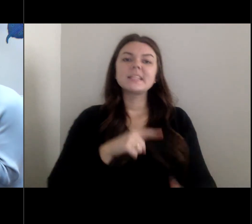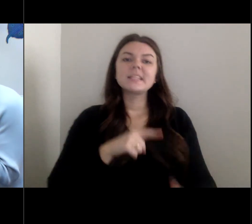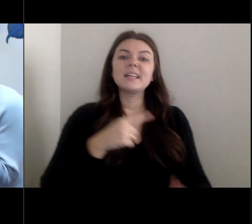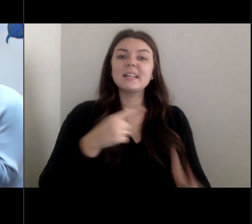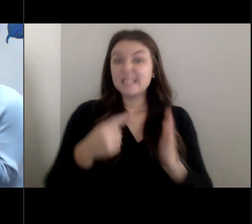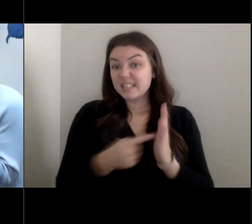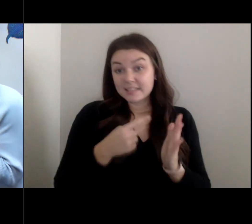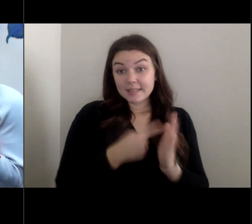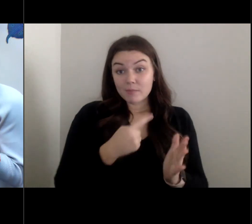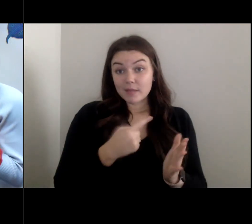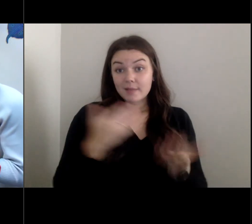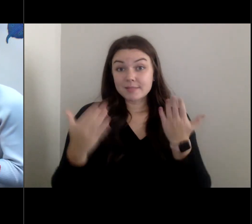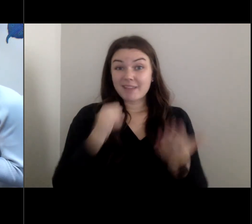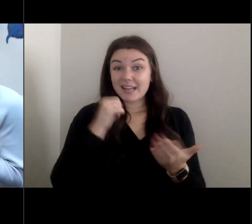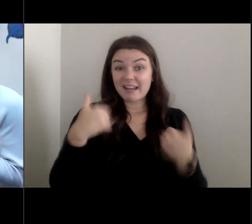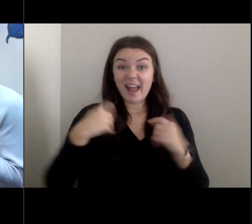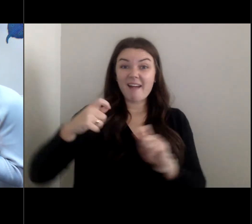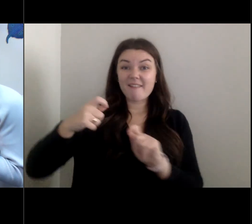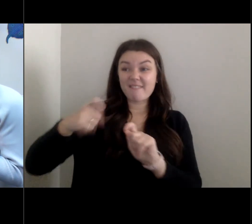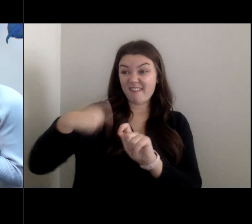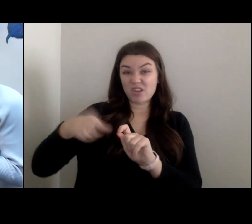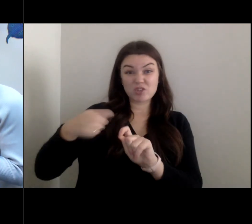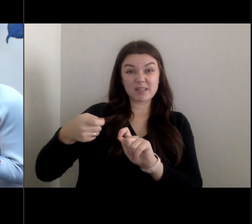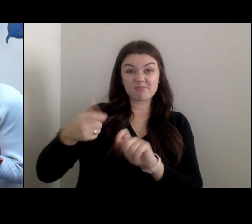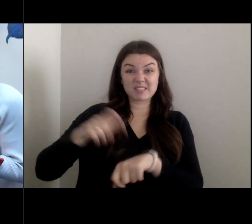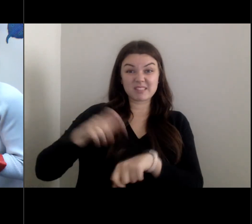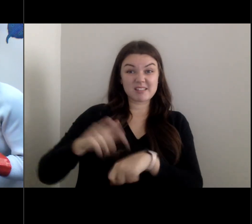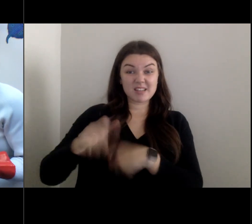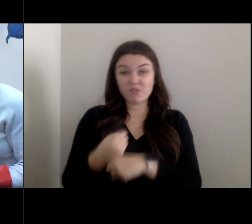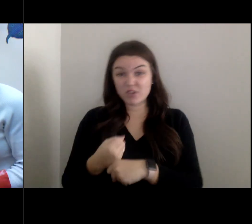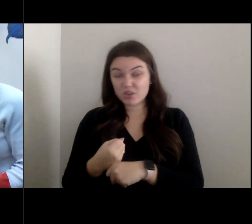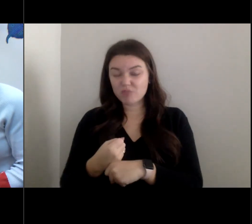at a particular time of year when we're interested in where crabs are, or it might be a species of crab